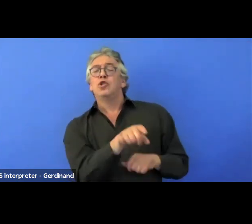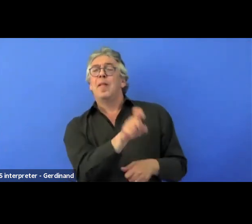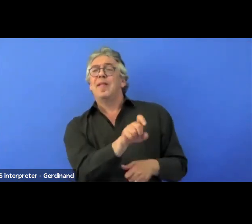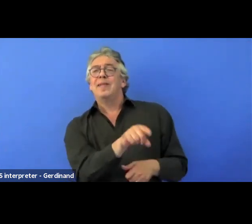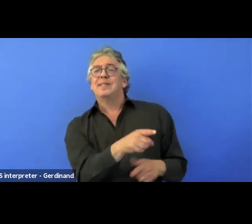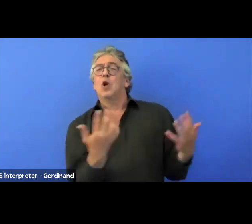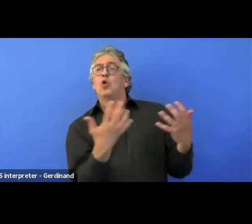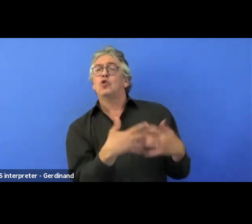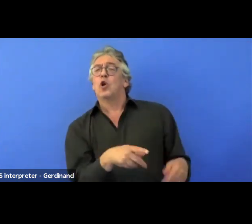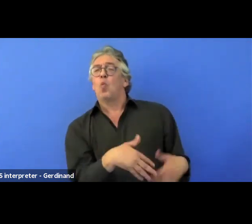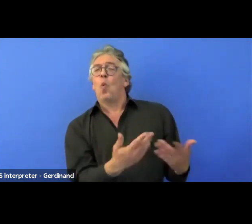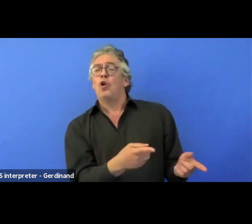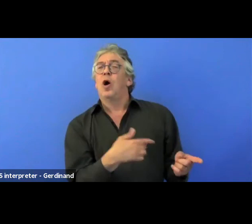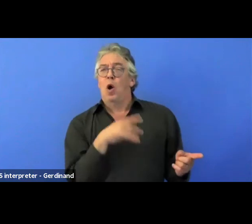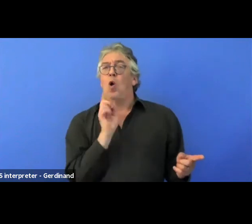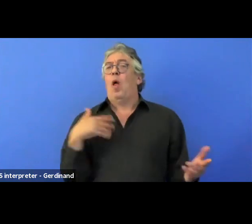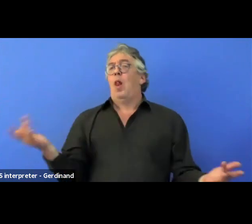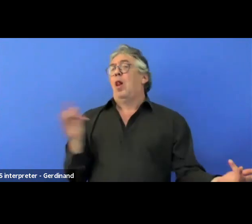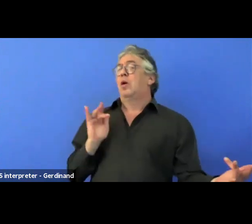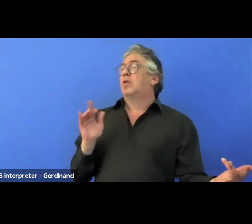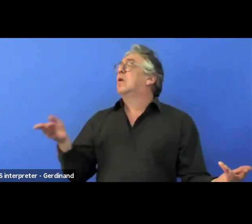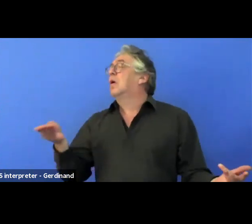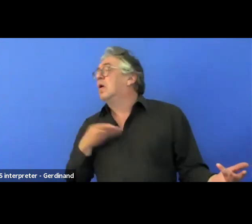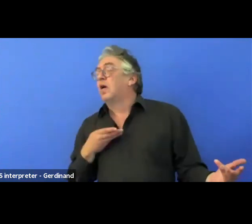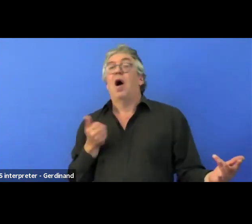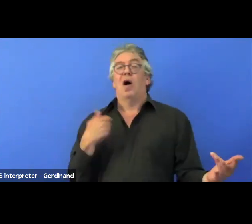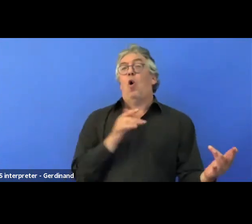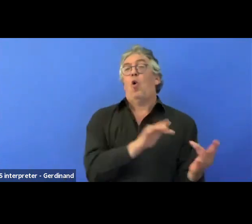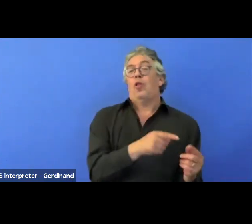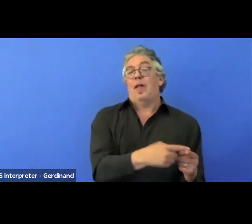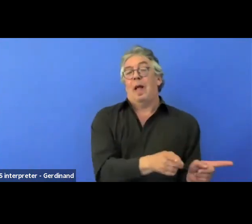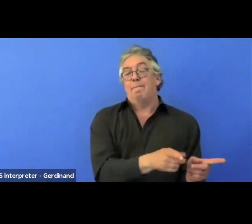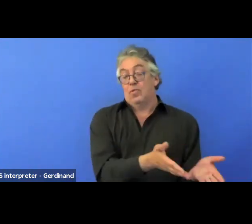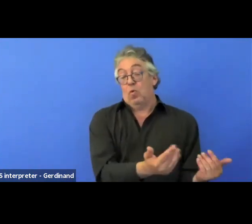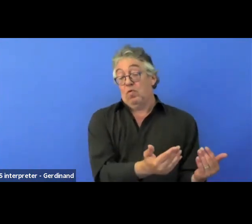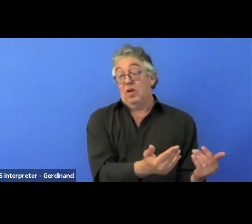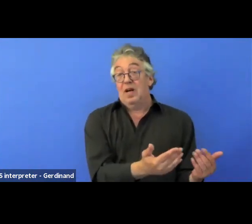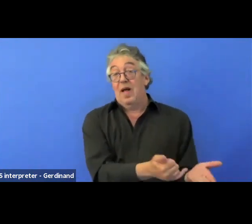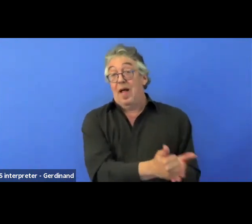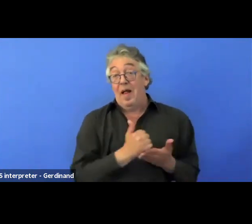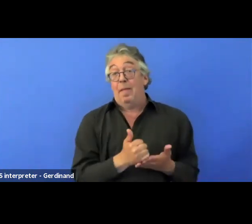and we will be contacting them to have their say in the technical discussions as well.